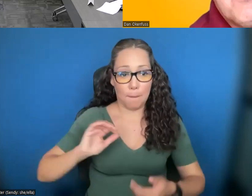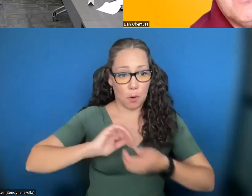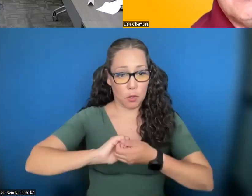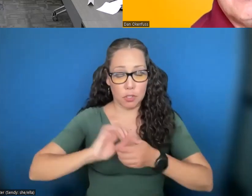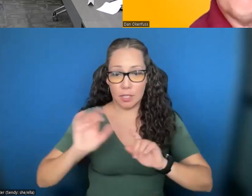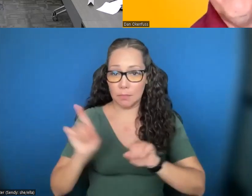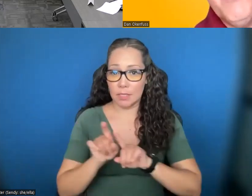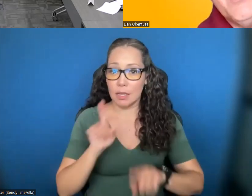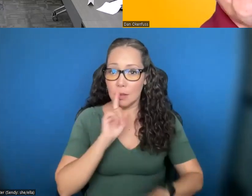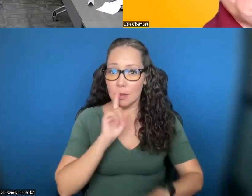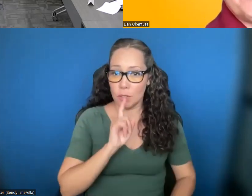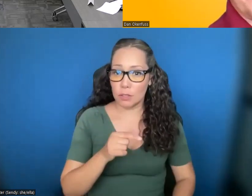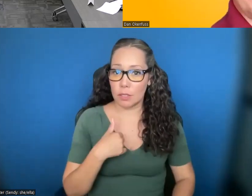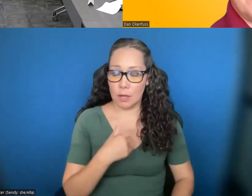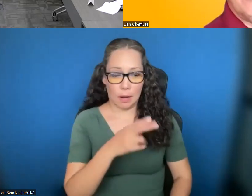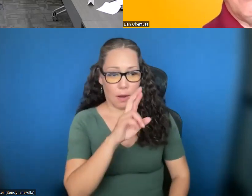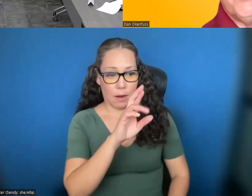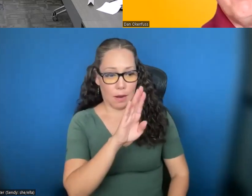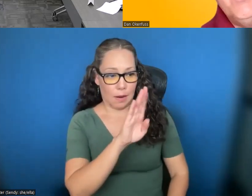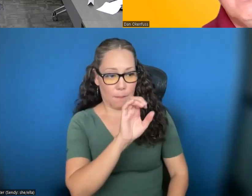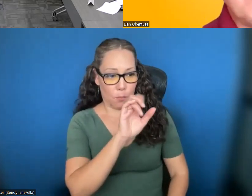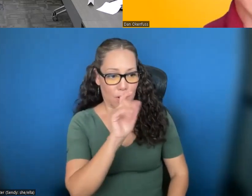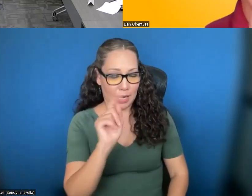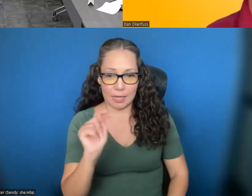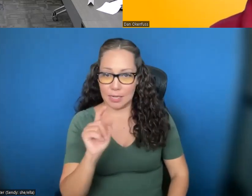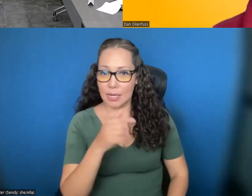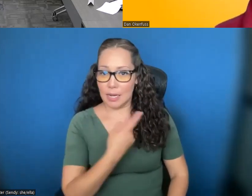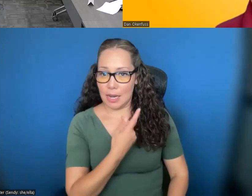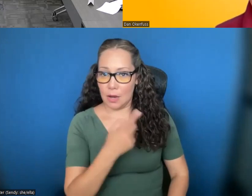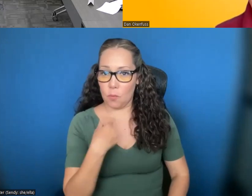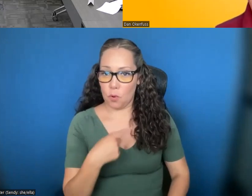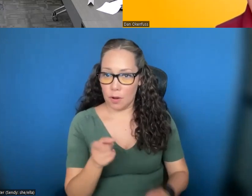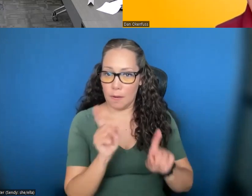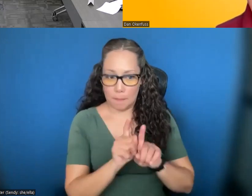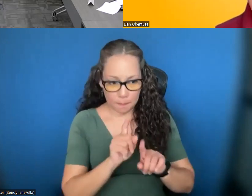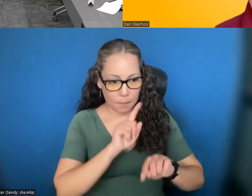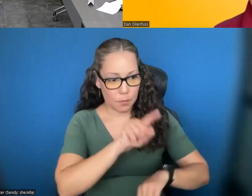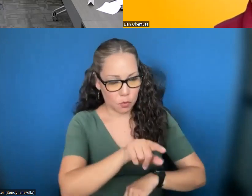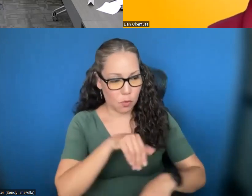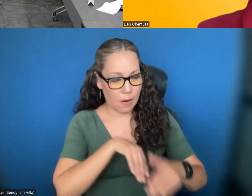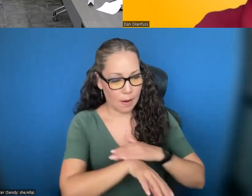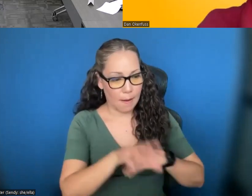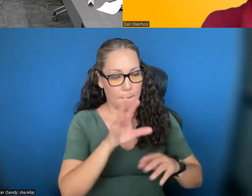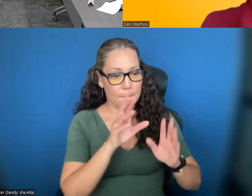actually uh Brett and I were able to attend uh one meeting that um Brandy bu of uh uh R